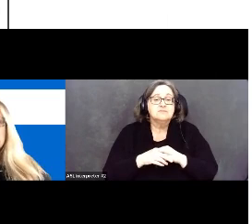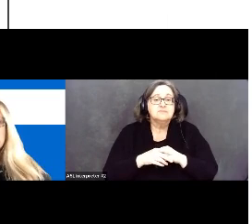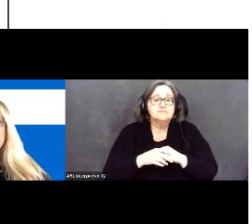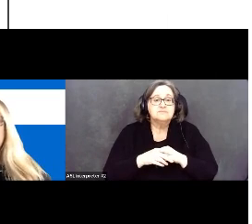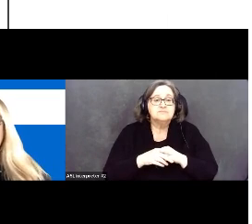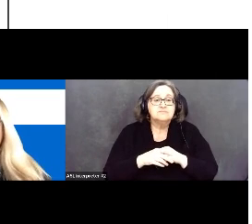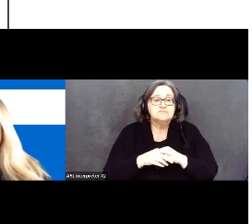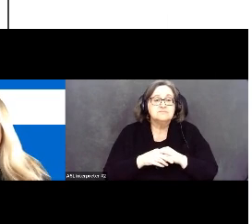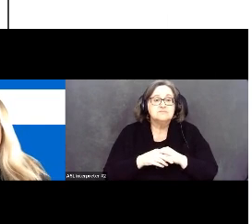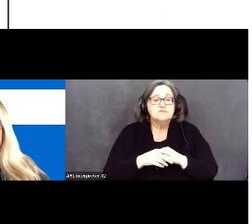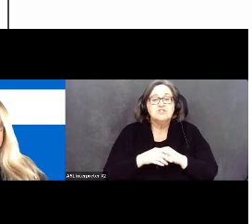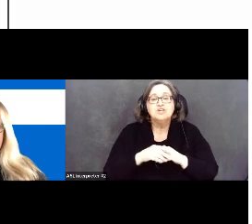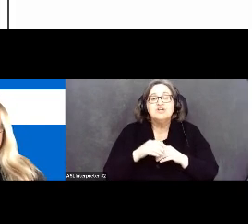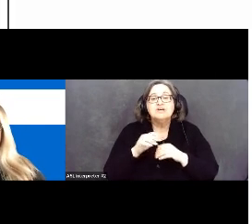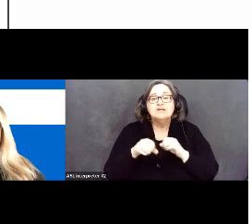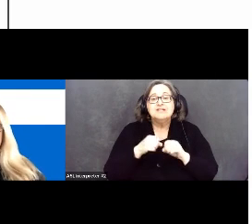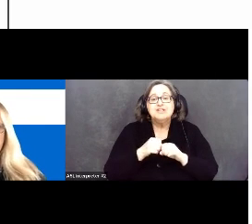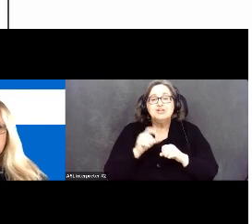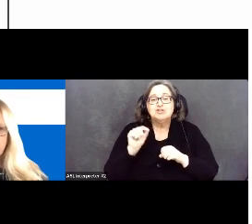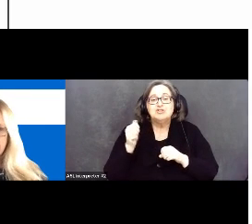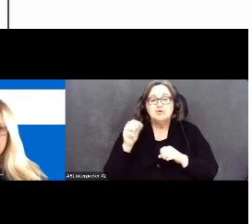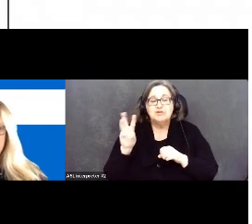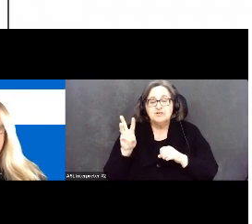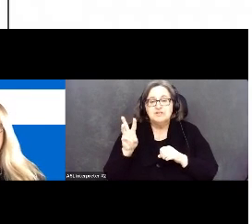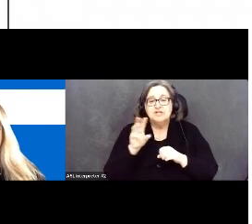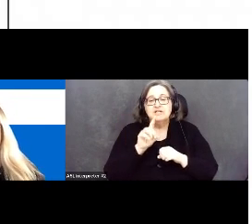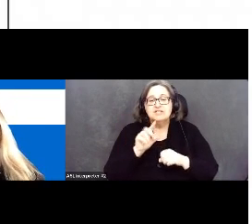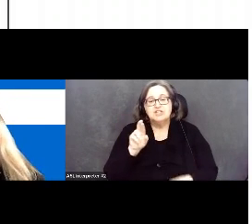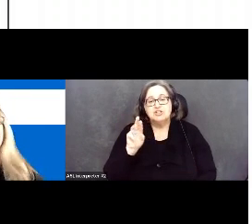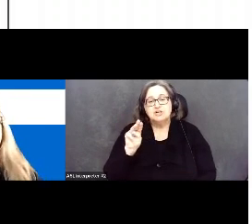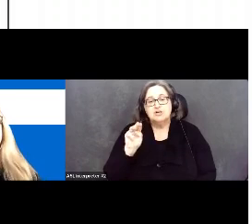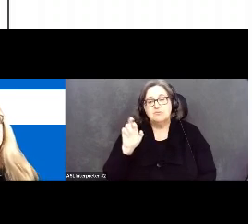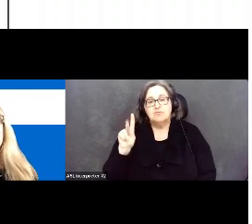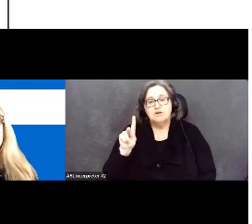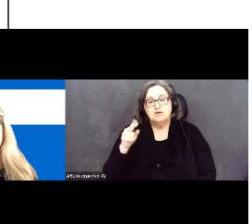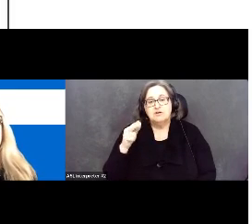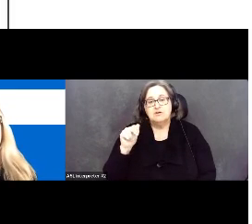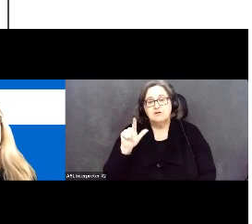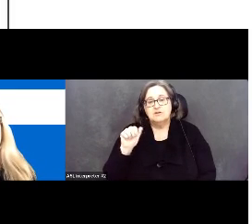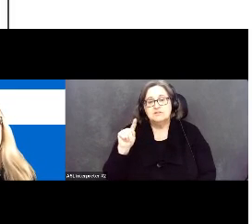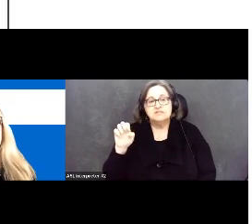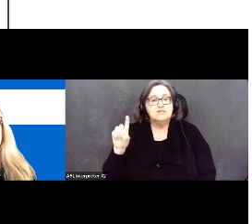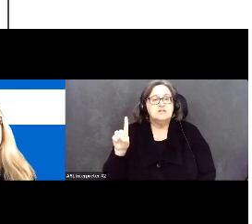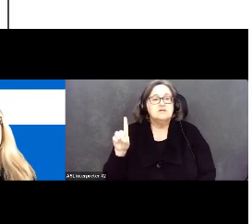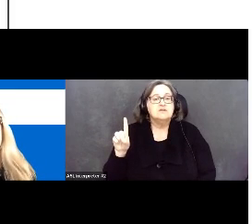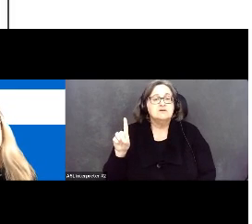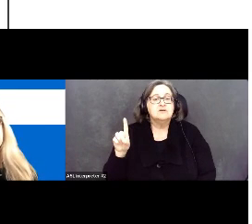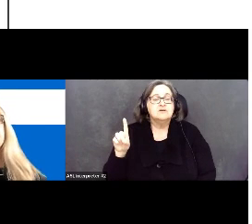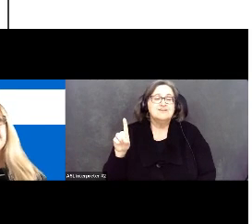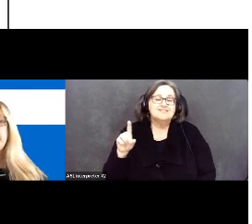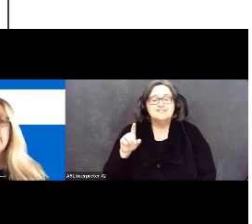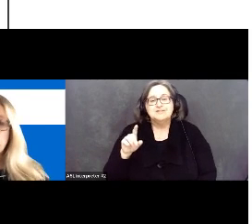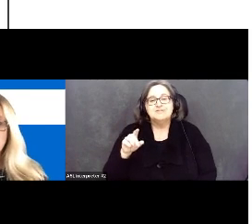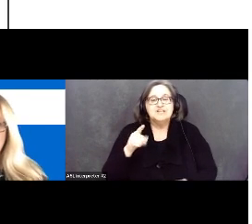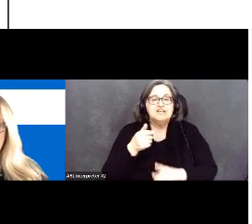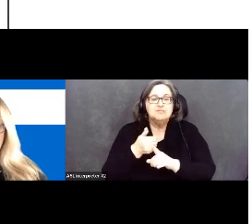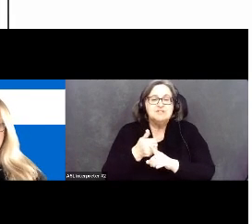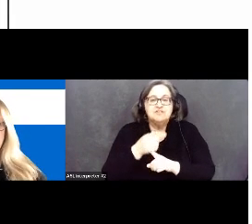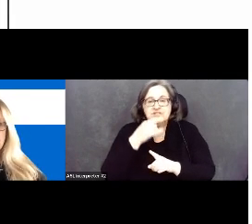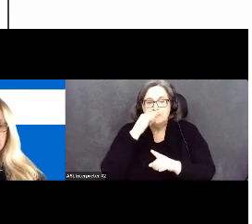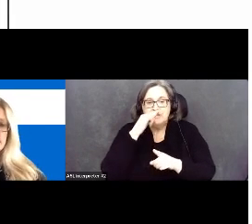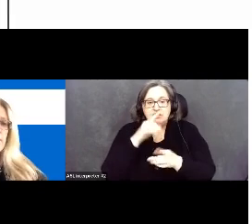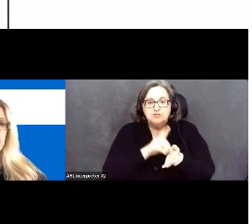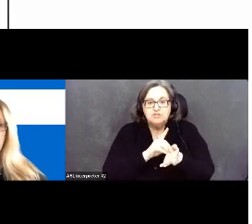So in 2016, Dr. Mark Halstead, he is a pediatrician that does a lot of work